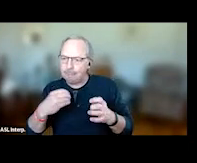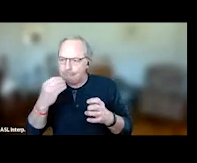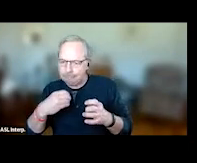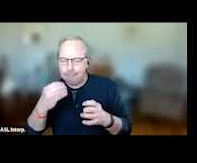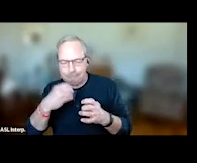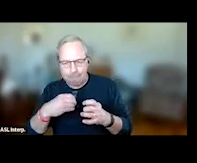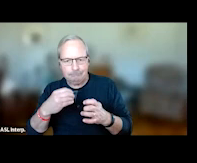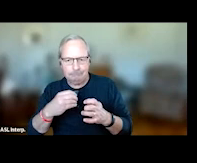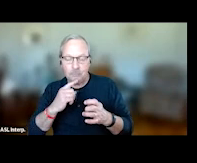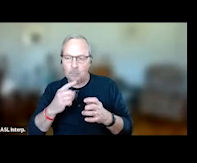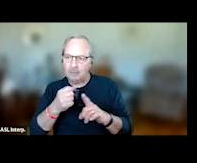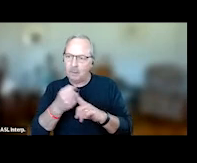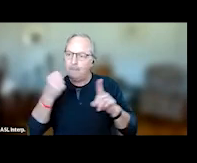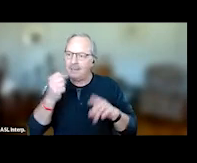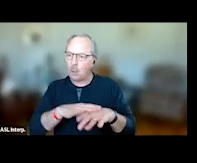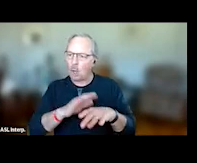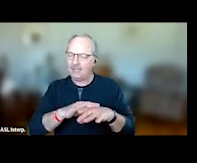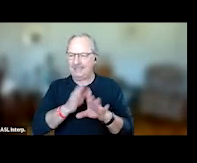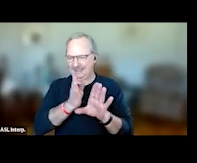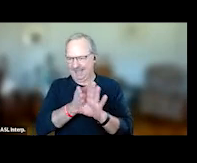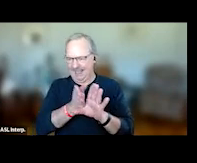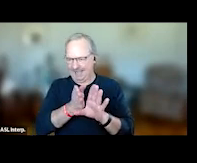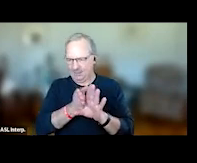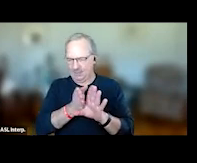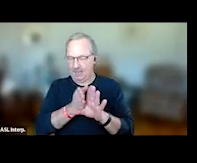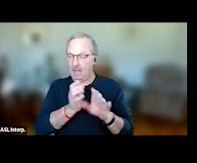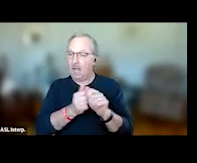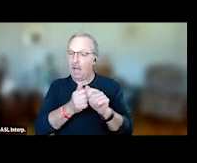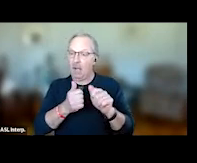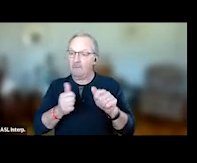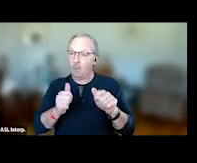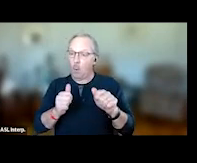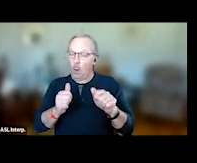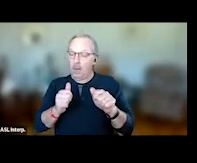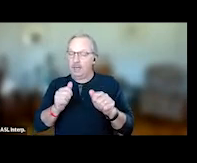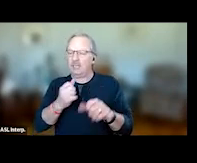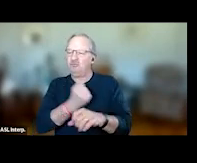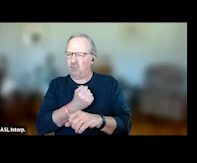big impact on us psychologically. Avoid mood-altering substances. Maintain good sleep.